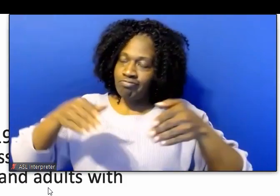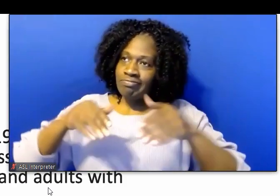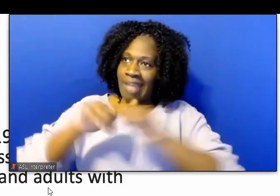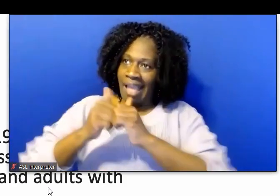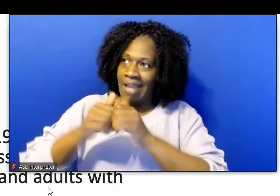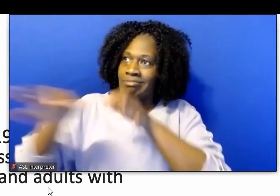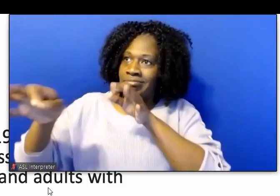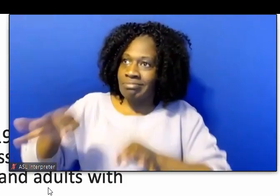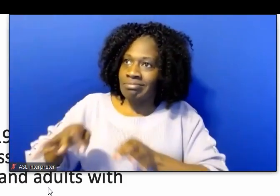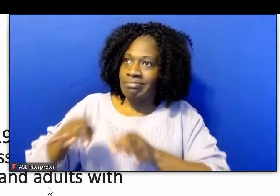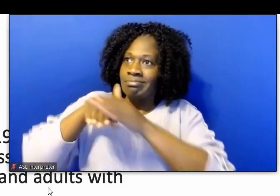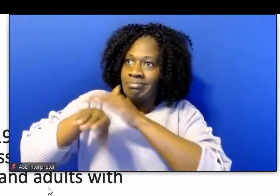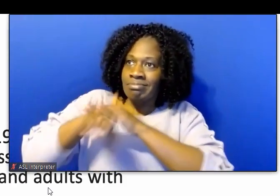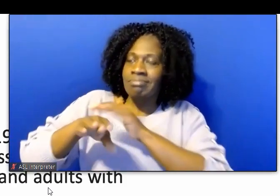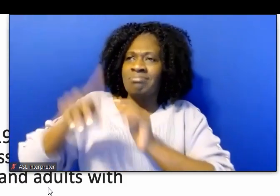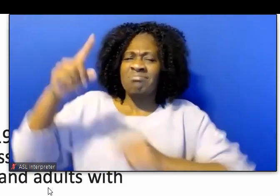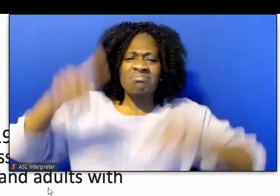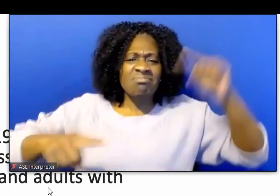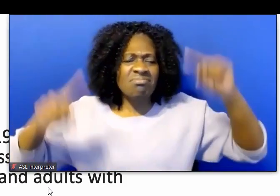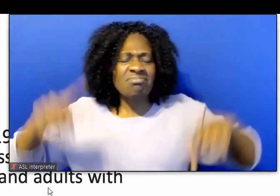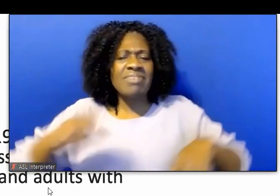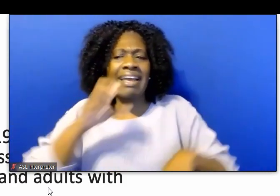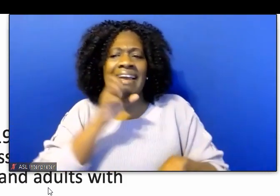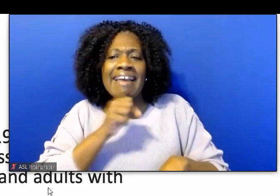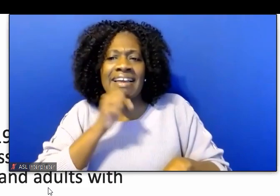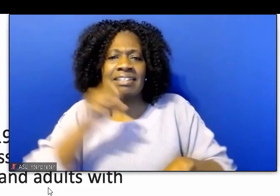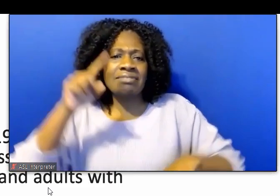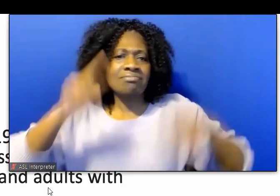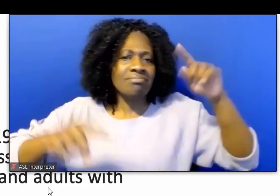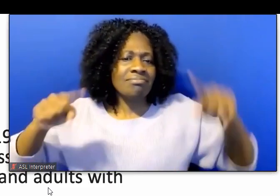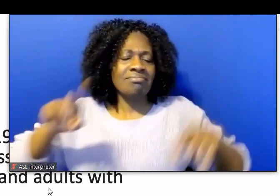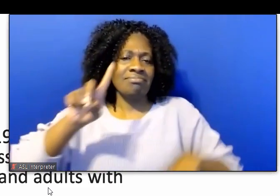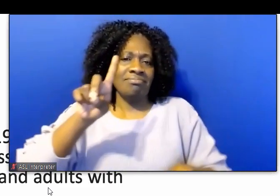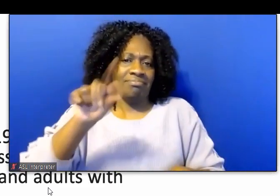And we work with all ages and we work with all disabilities.